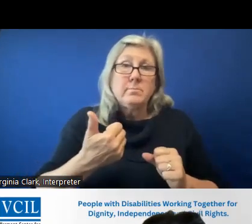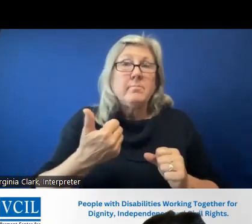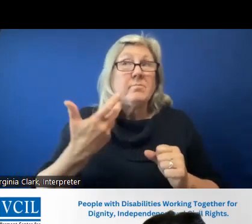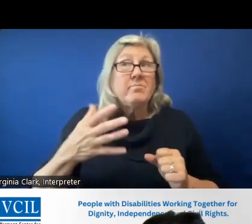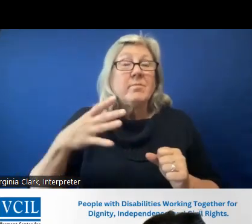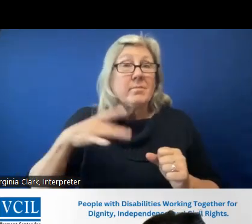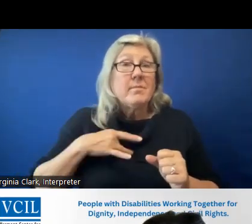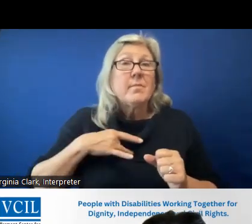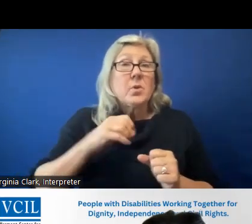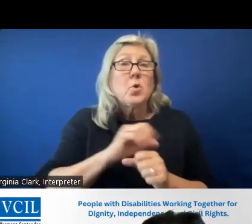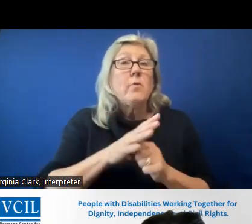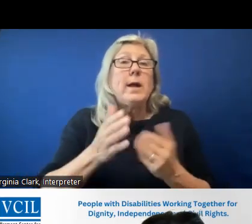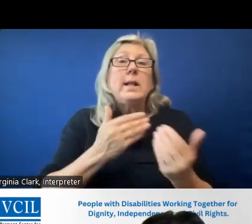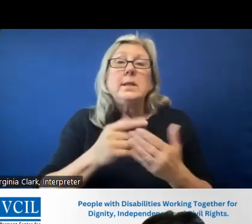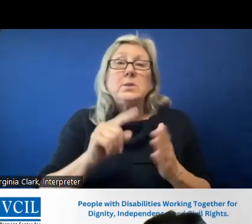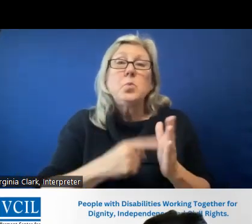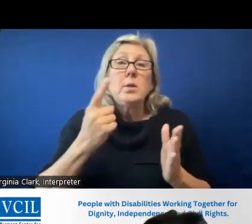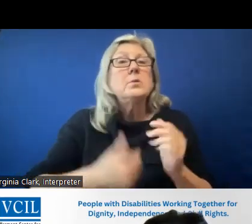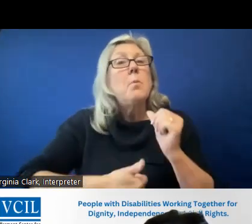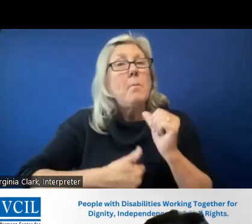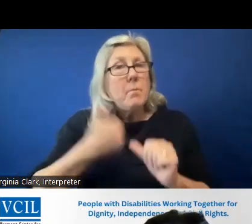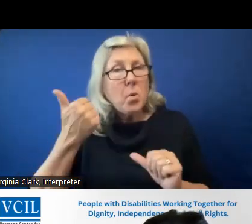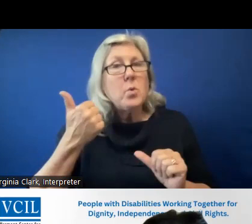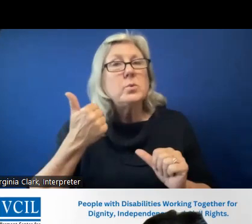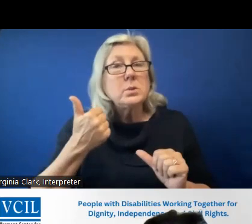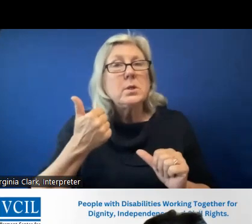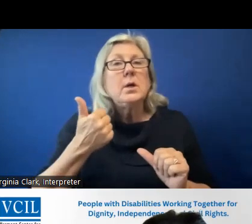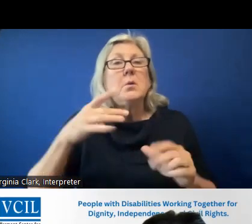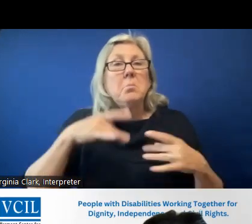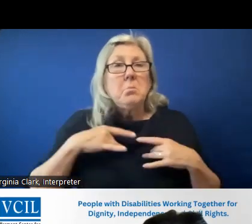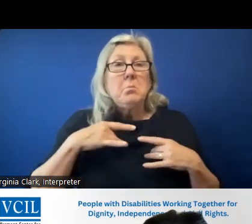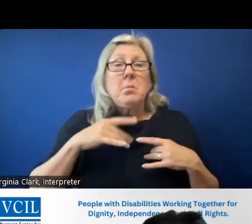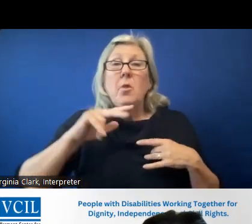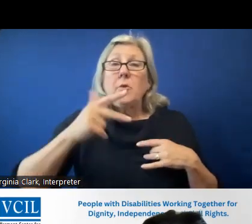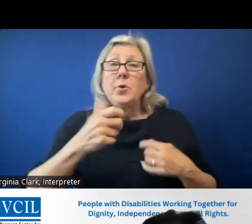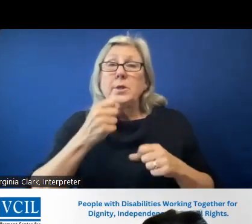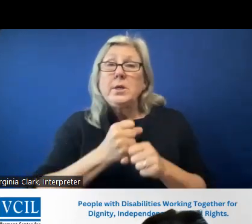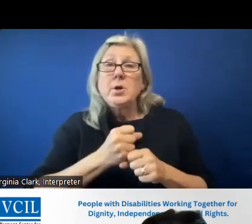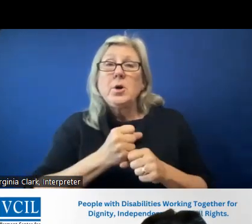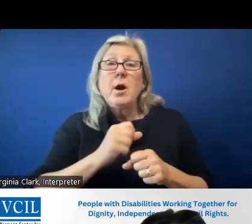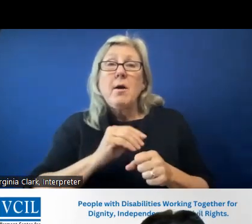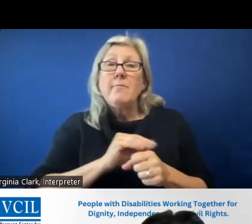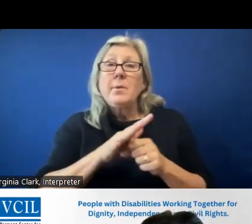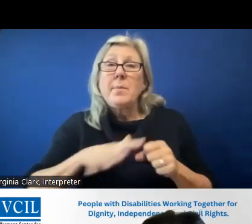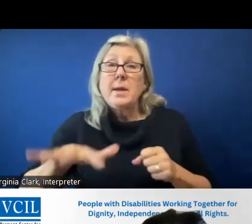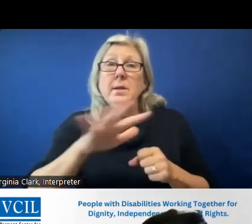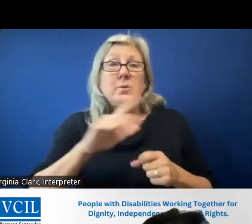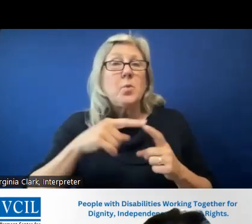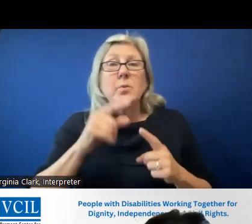majority of those infections happening in year three of the pandemic, when we no longer had access to protect ourselves outside of our homes.